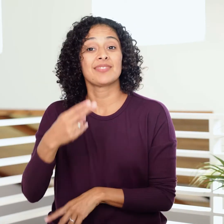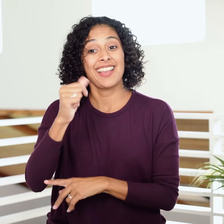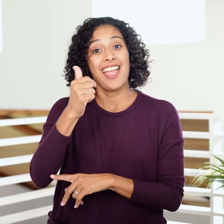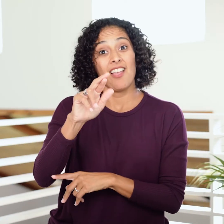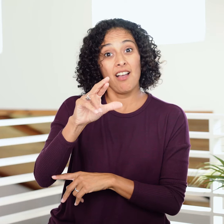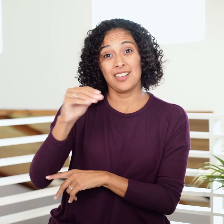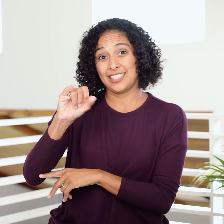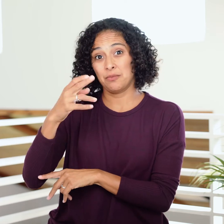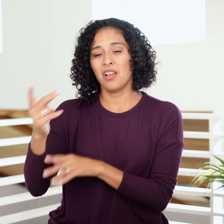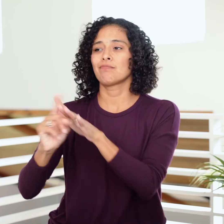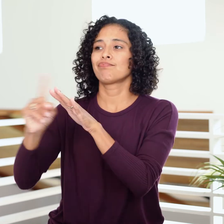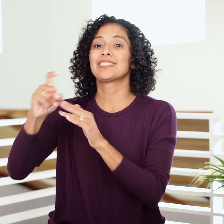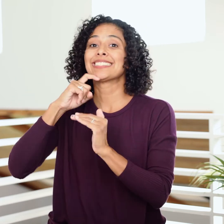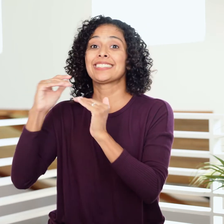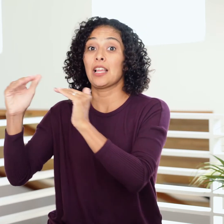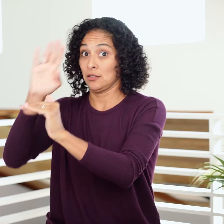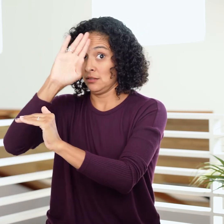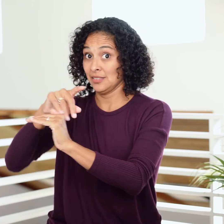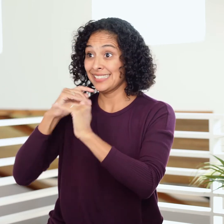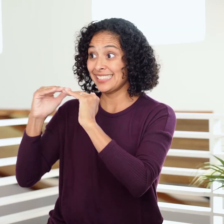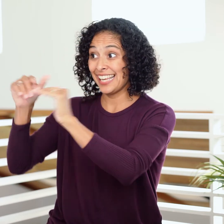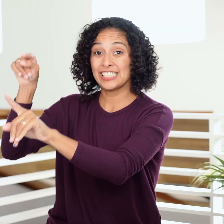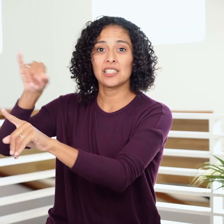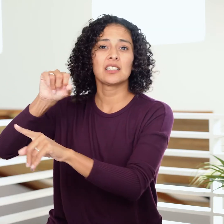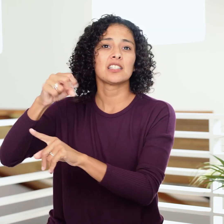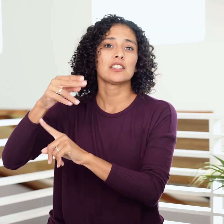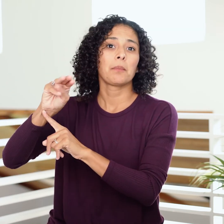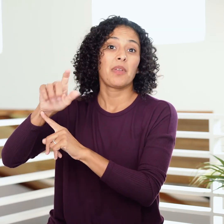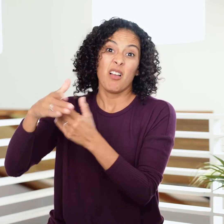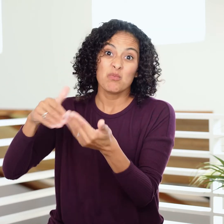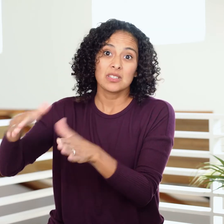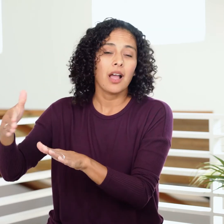Hagar and Ishmael flee to the desert where Ishmael almost dies,